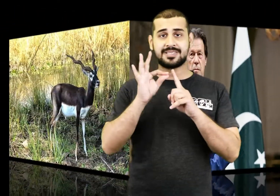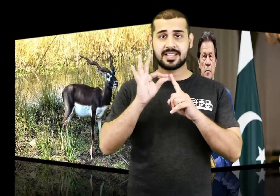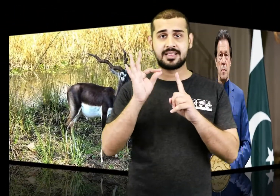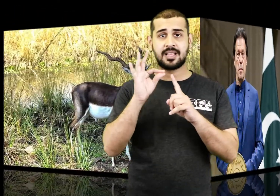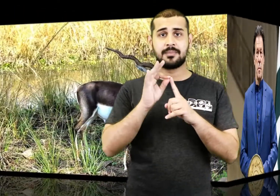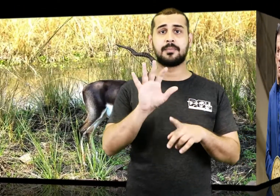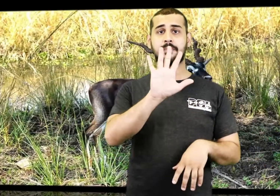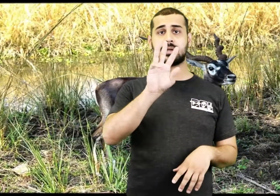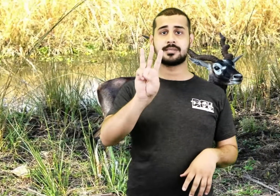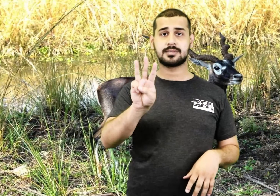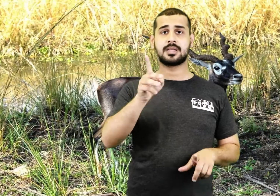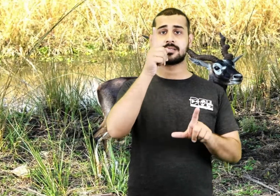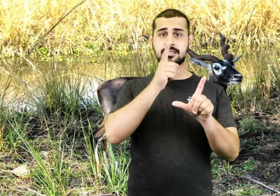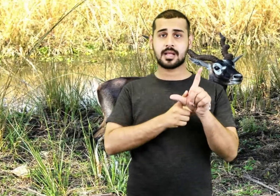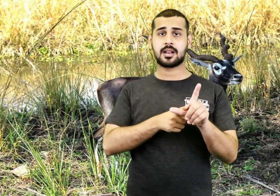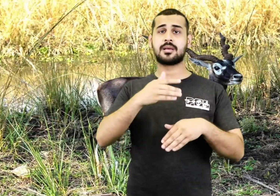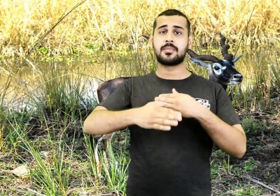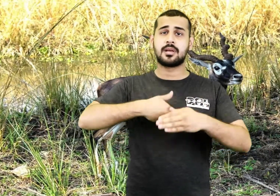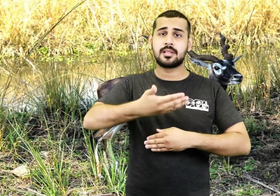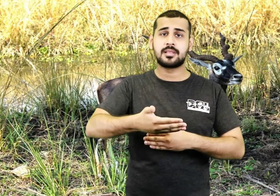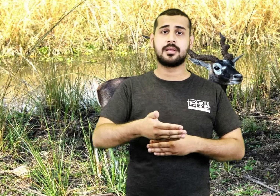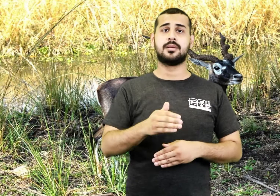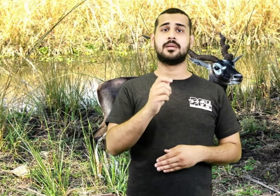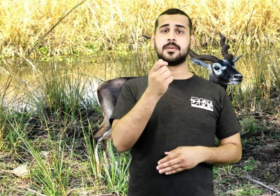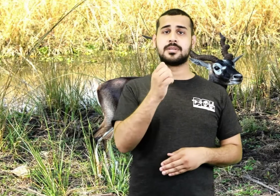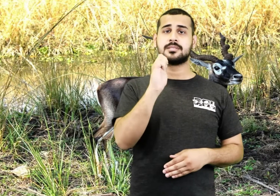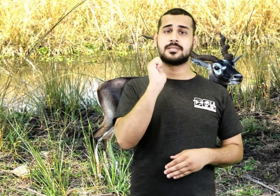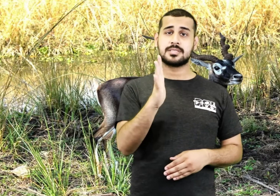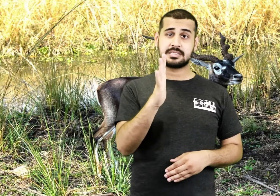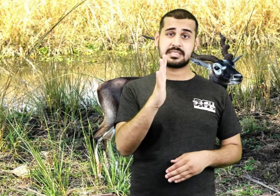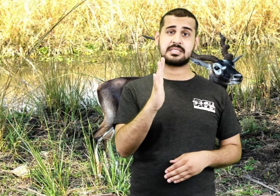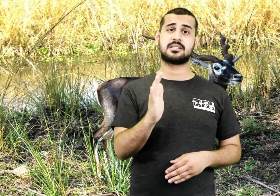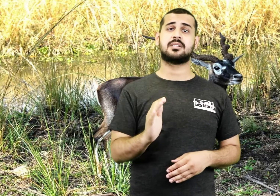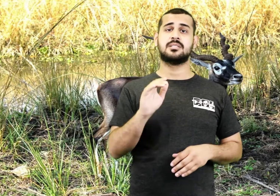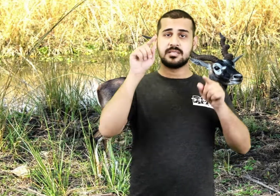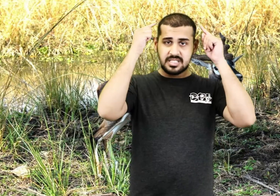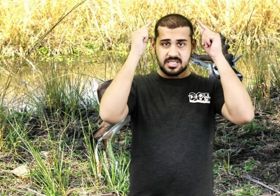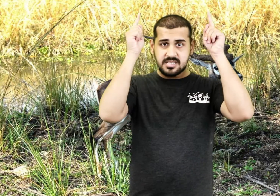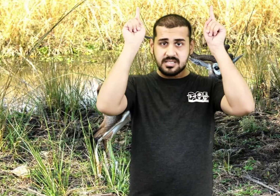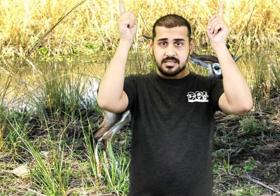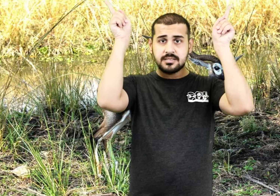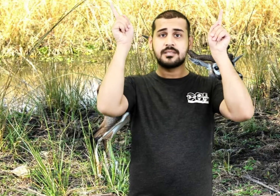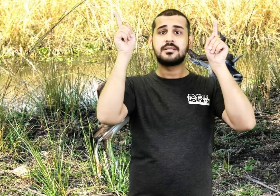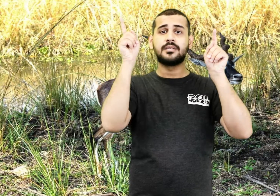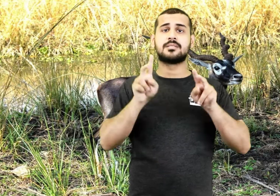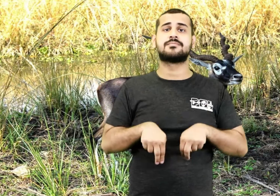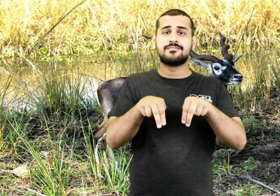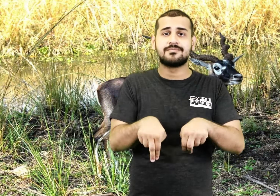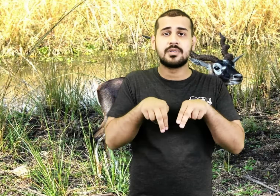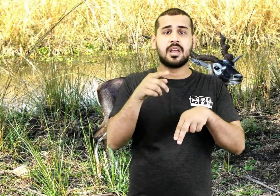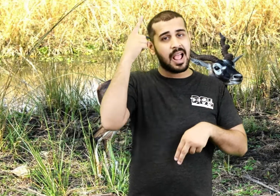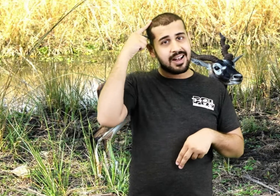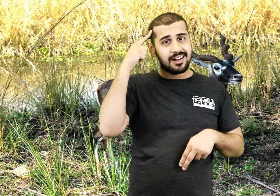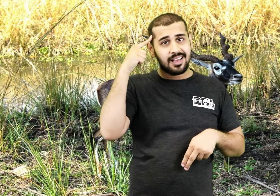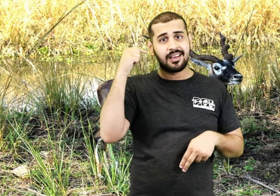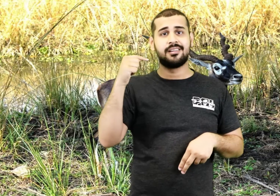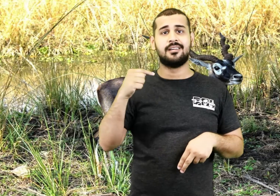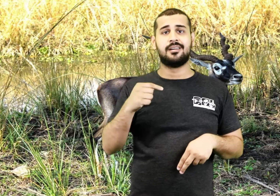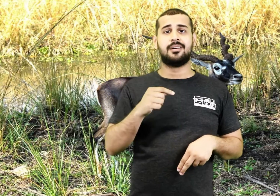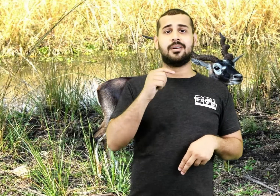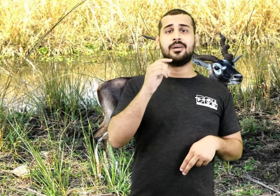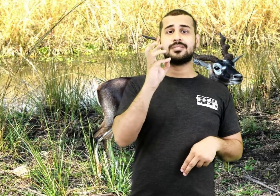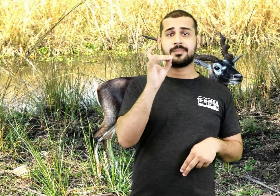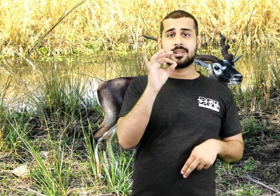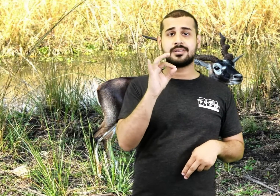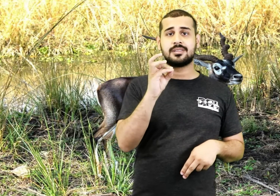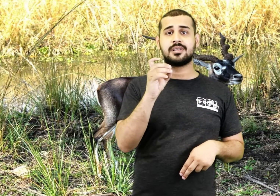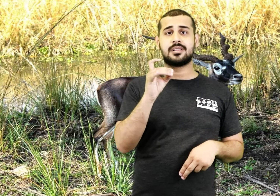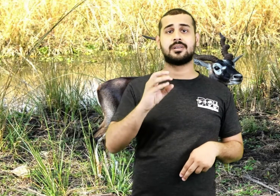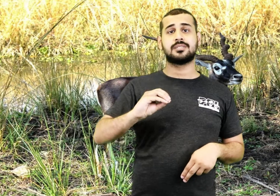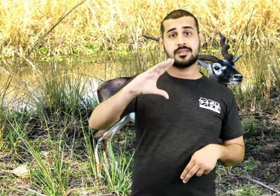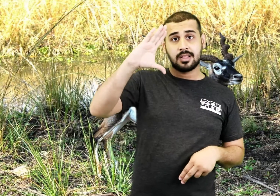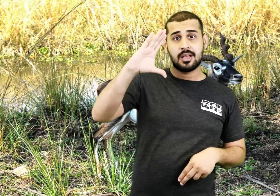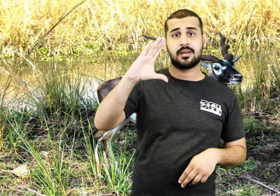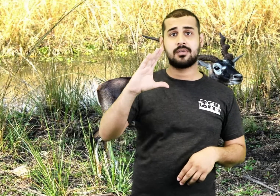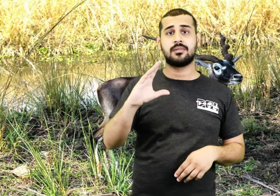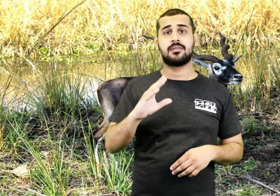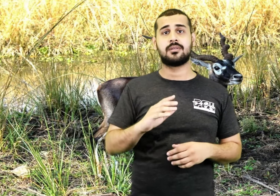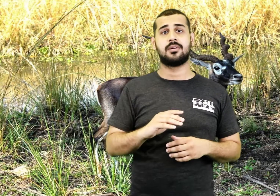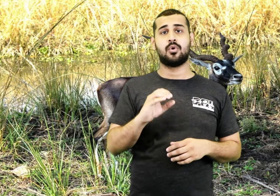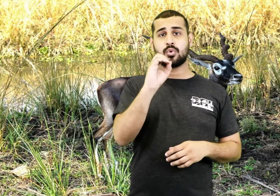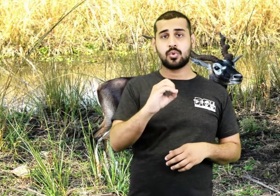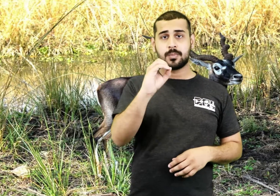In Pakistan, after 53 years, the population of rare black deer has increased.